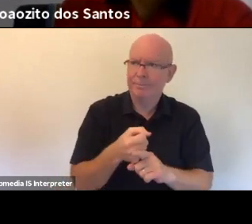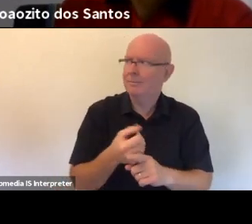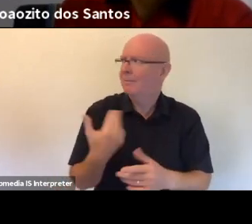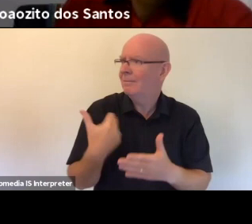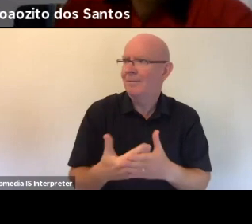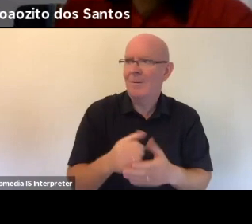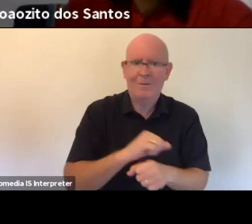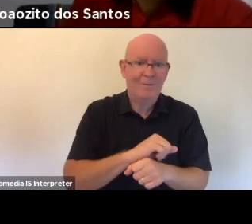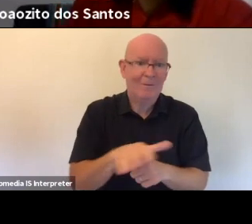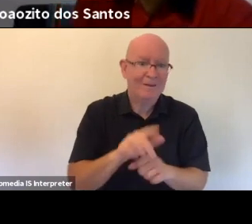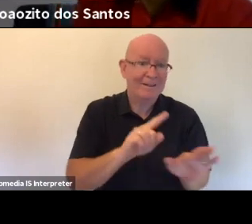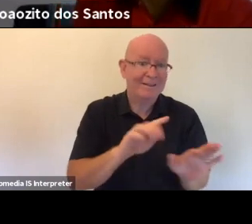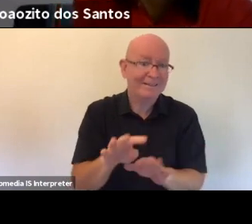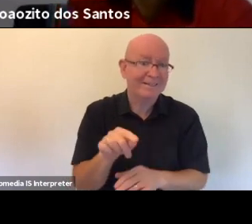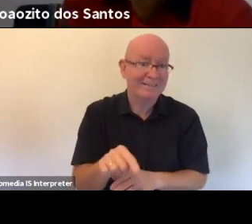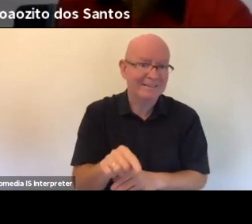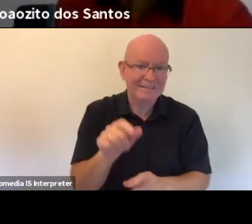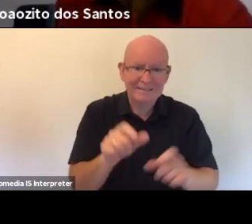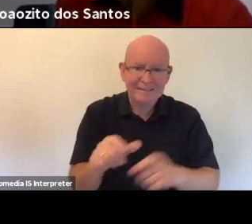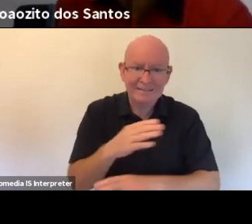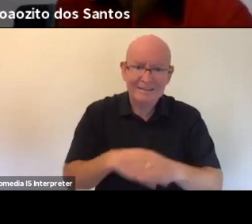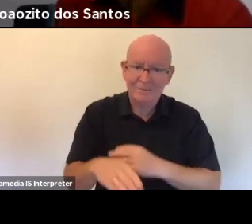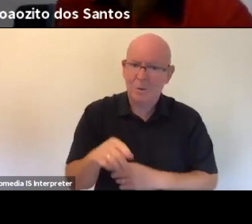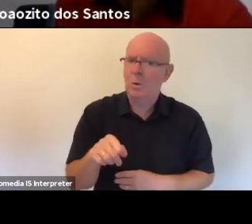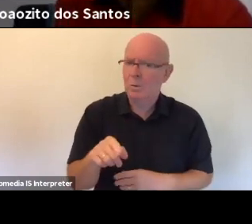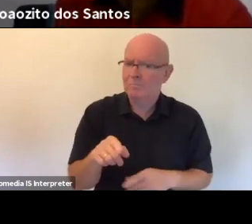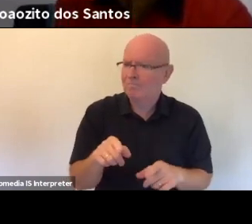that handwashing facility in public is not accessible,